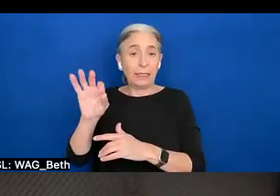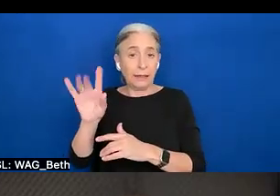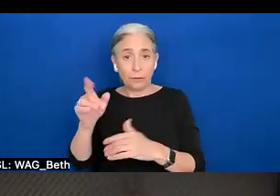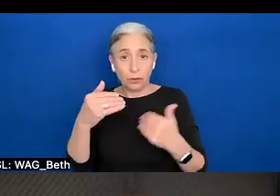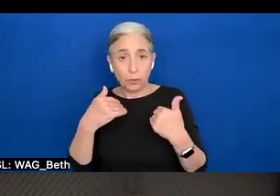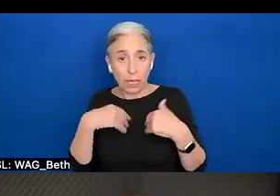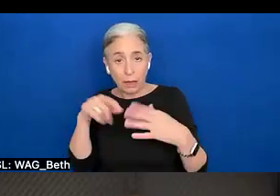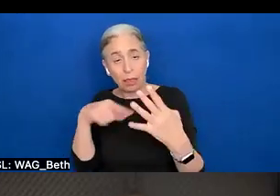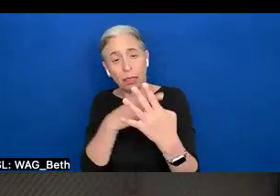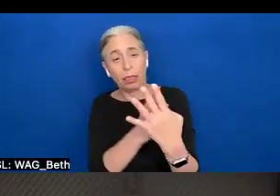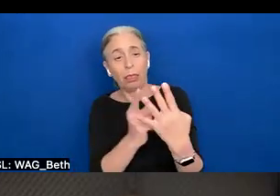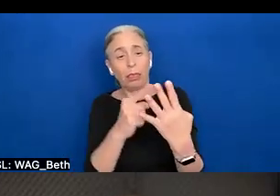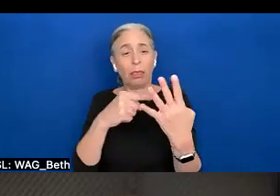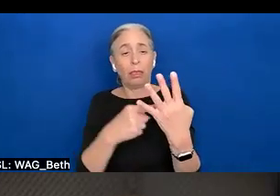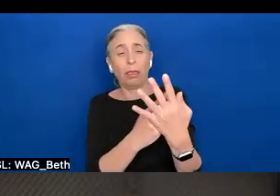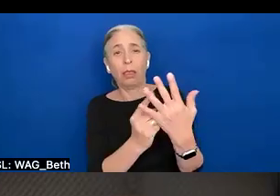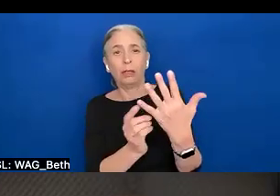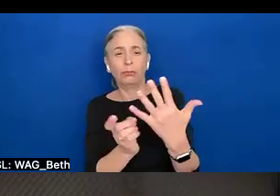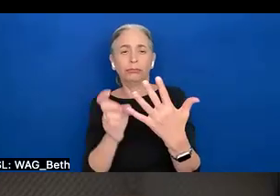through the hierarchy of titles.